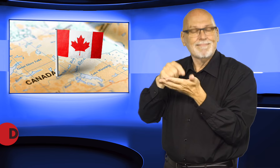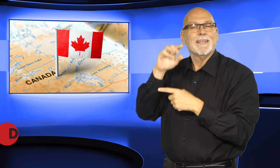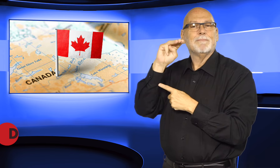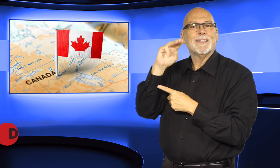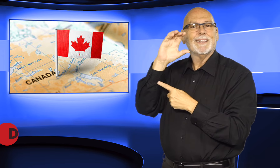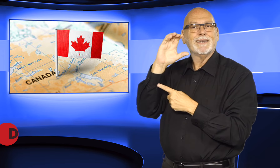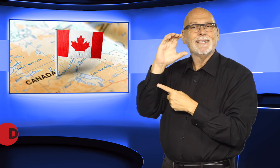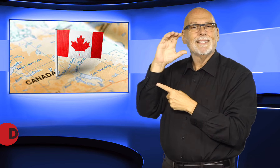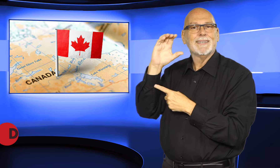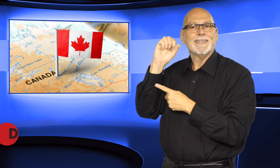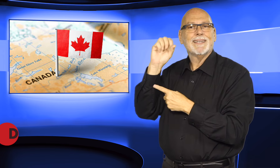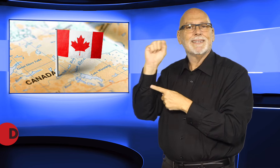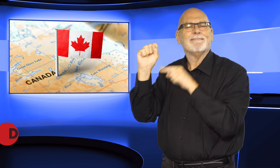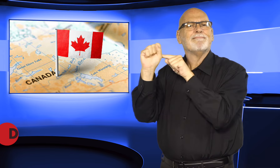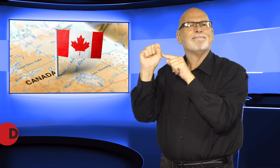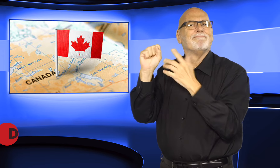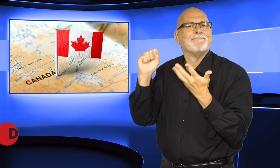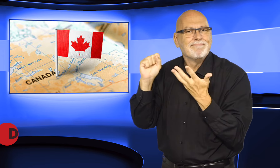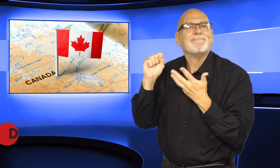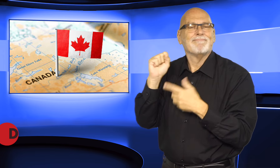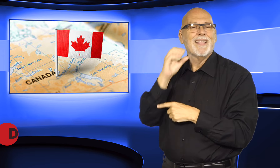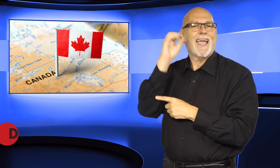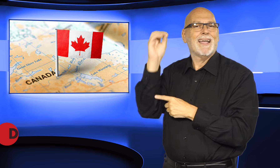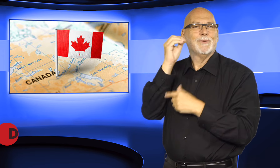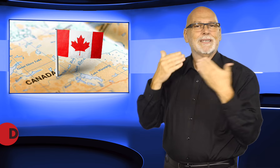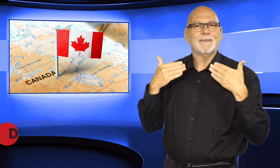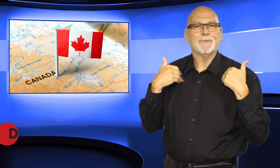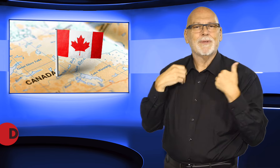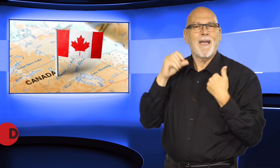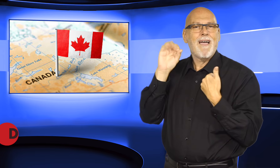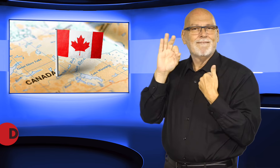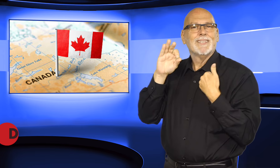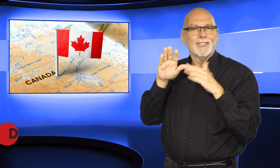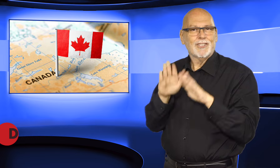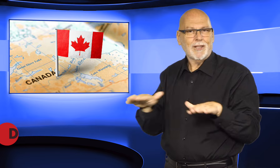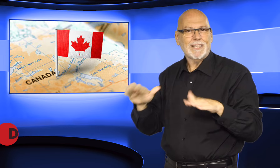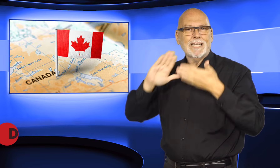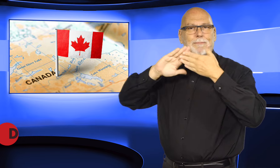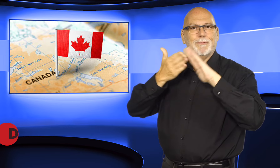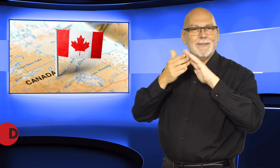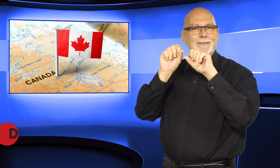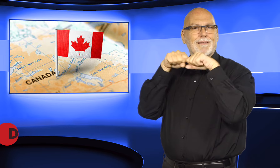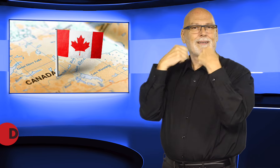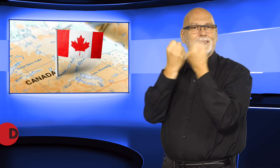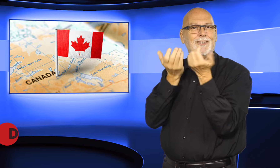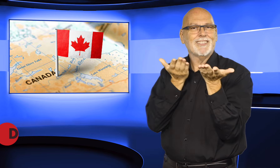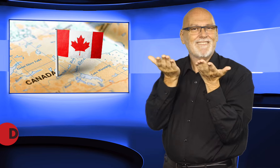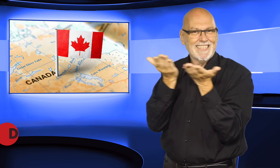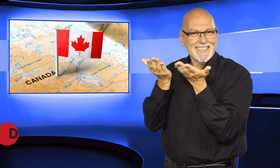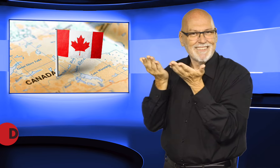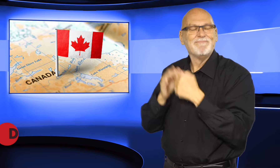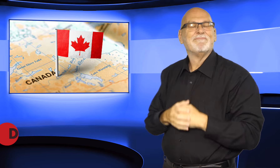the Ontario Ministry of Children Community Social Services.